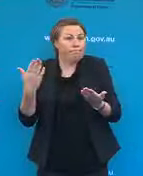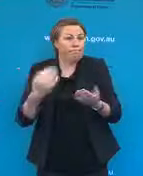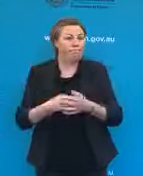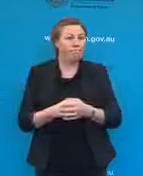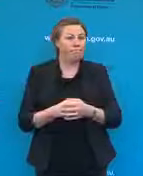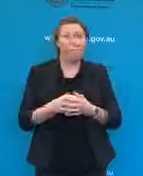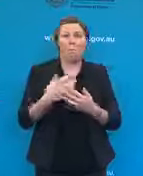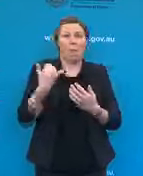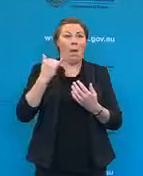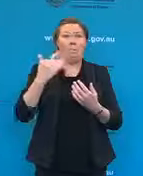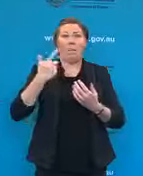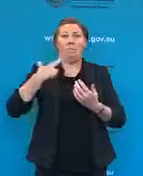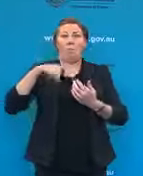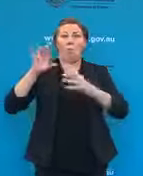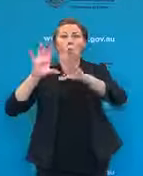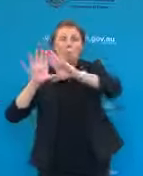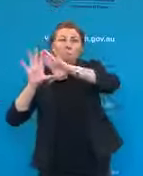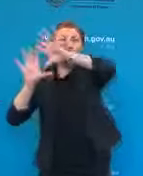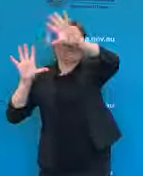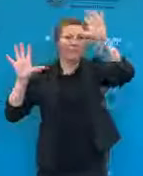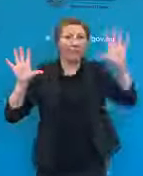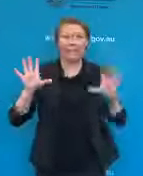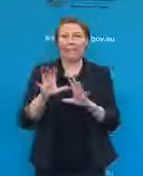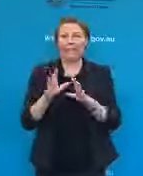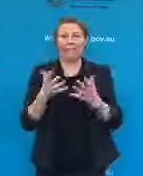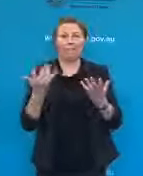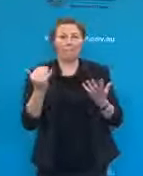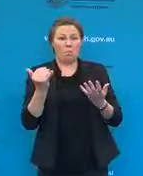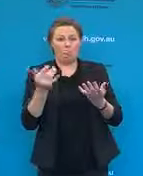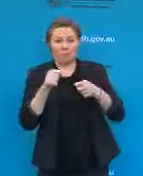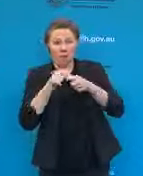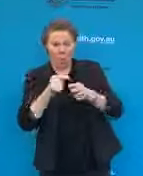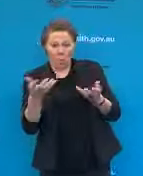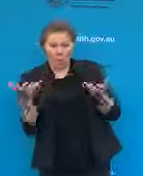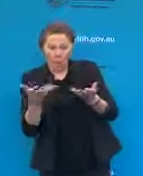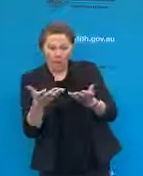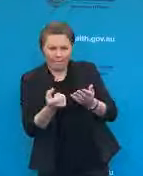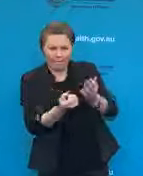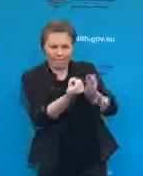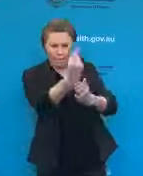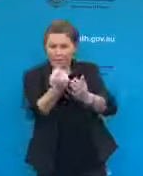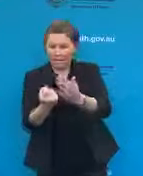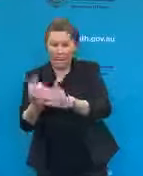geography, the demography of where the outbreaks are but I think the most